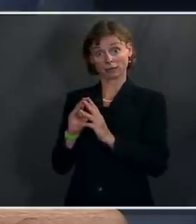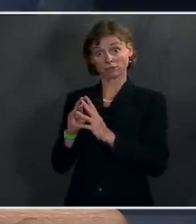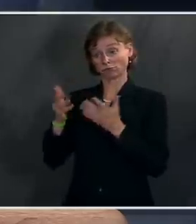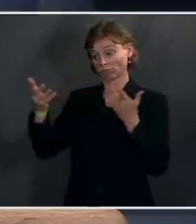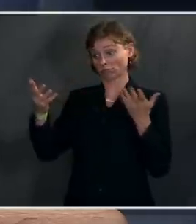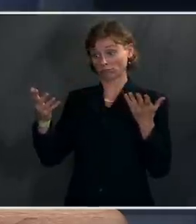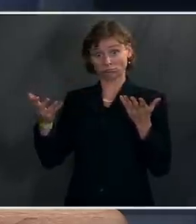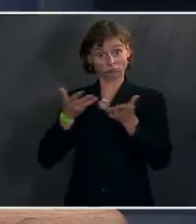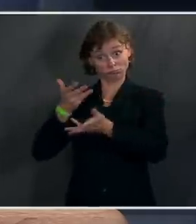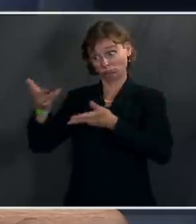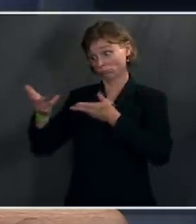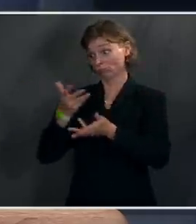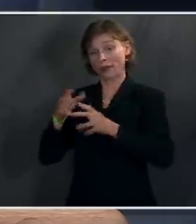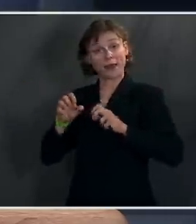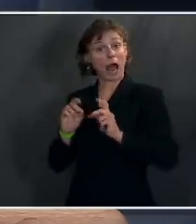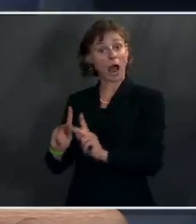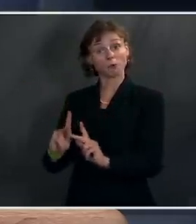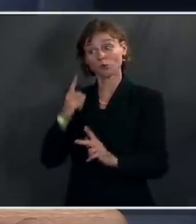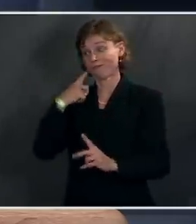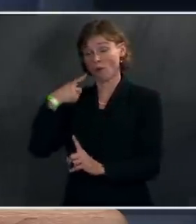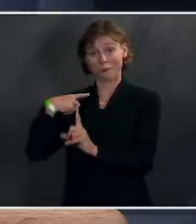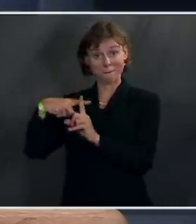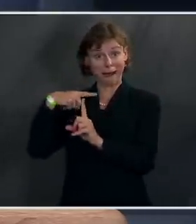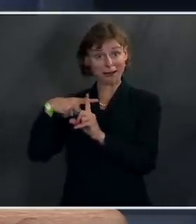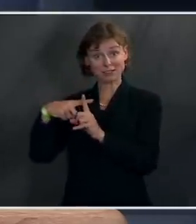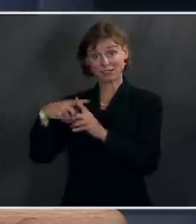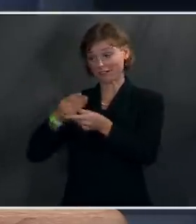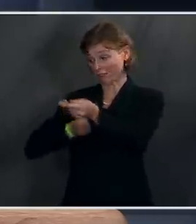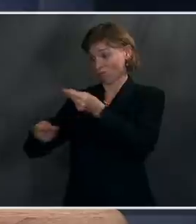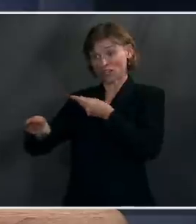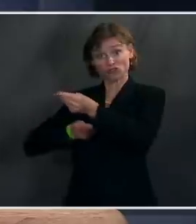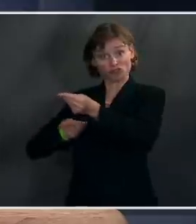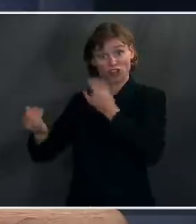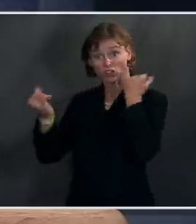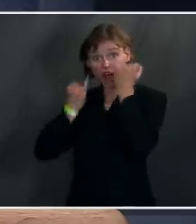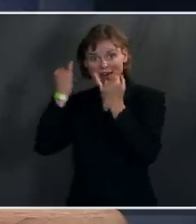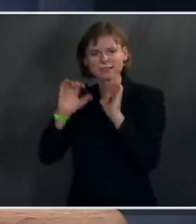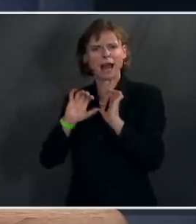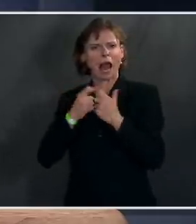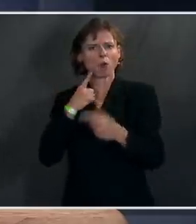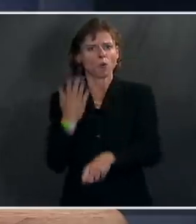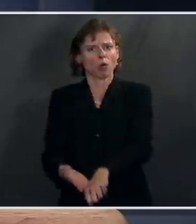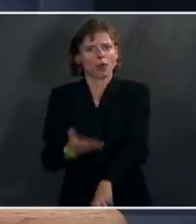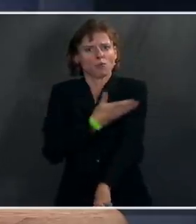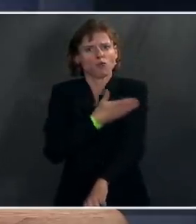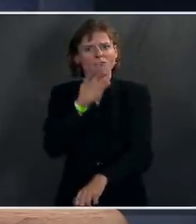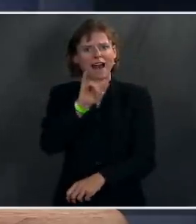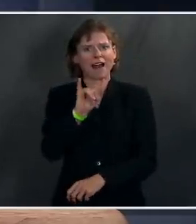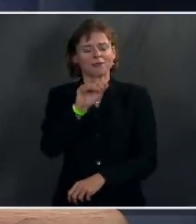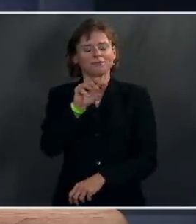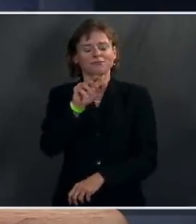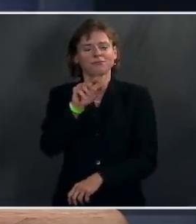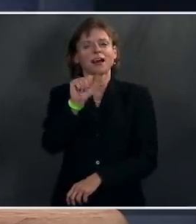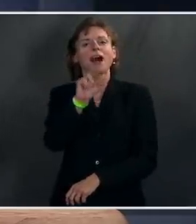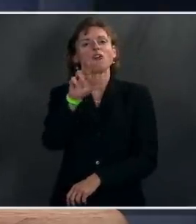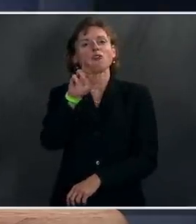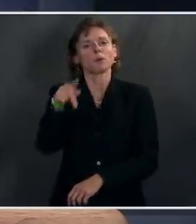to have a constructive exchange of ideas over how we can improve the American Rescue Plan. He pledged that he would bring people together